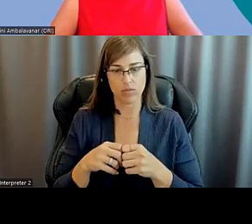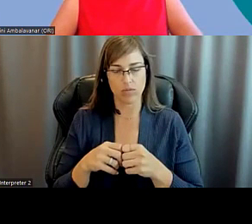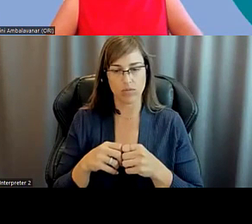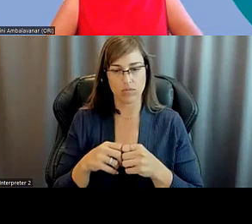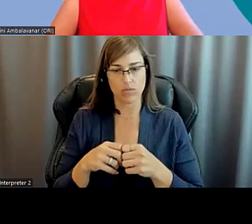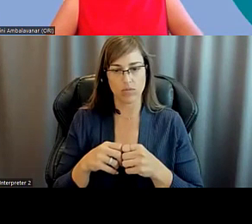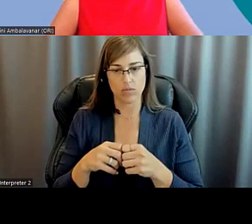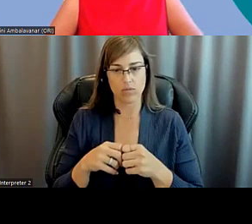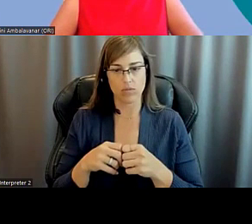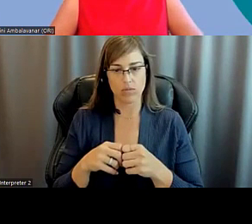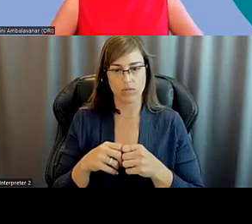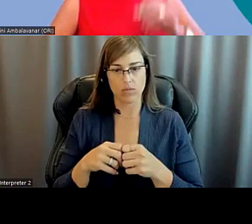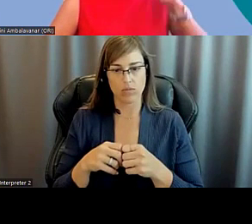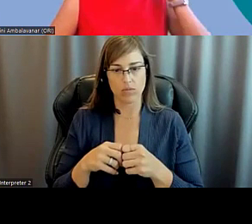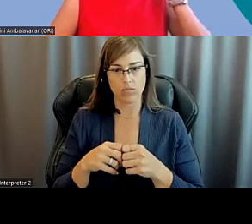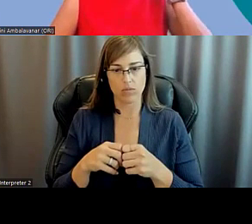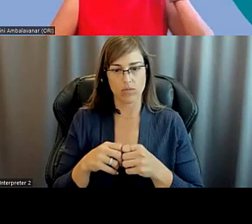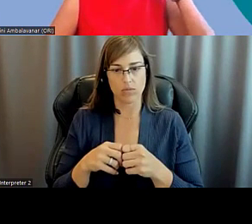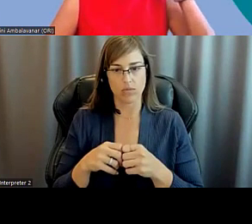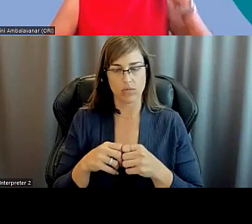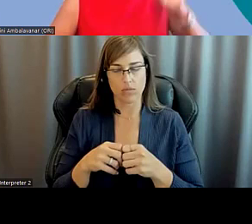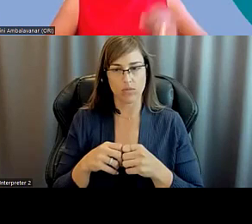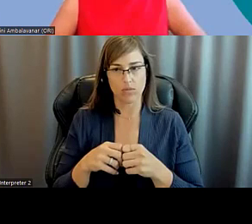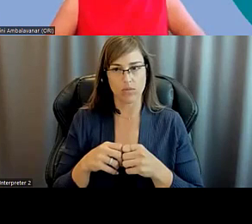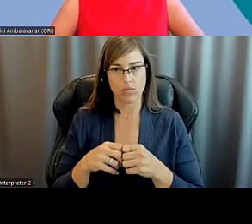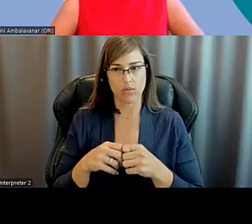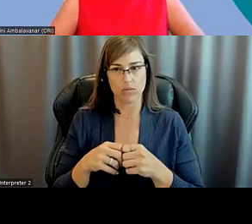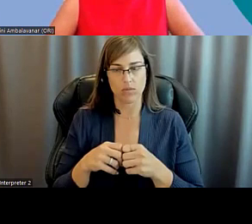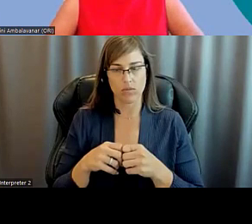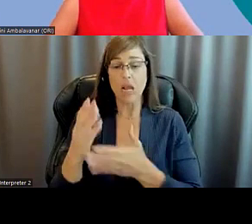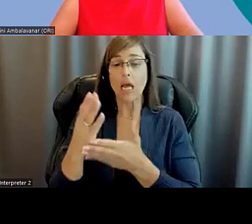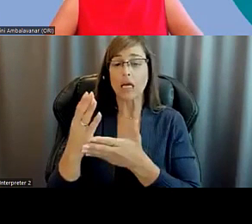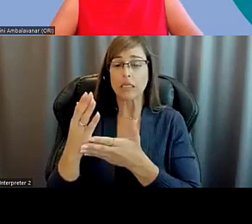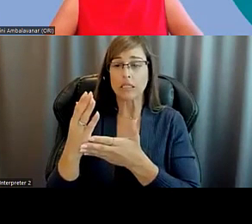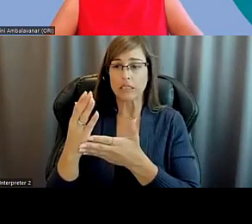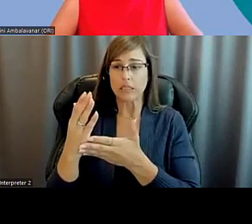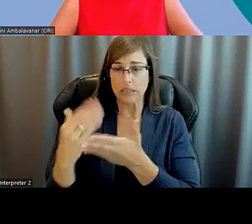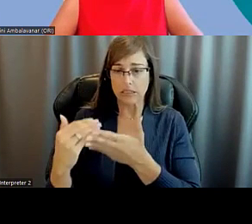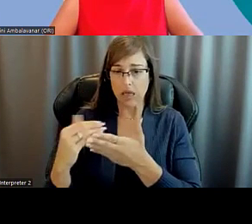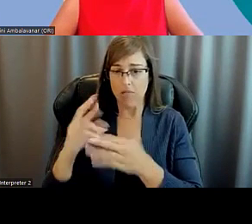So some respondents have told us,